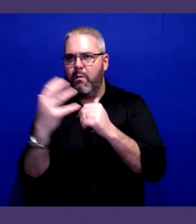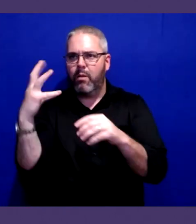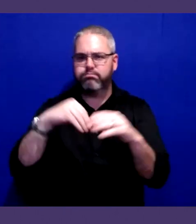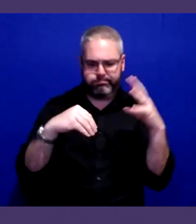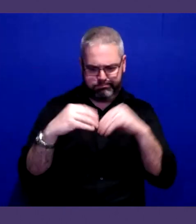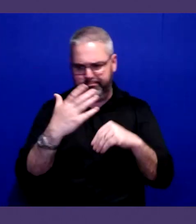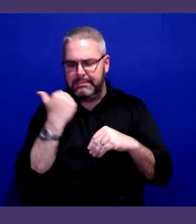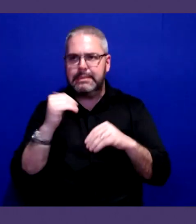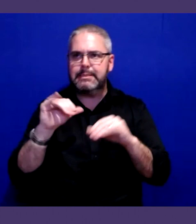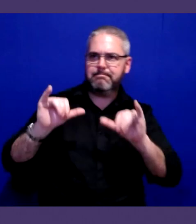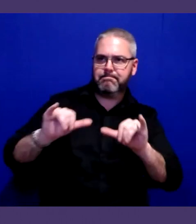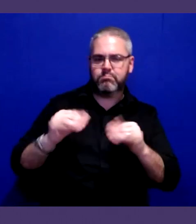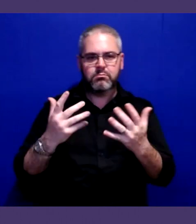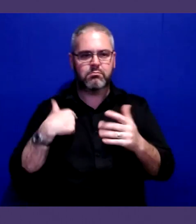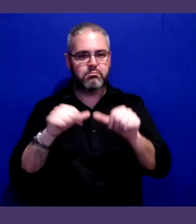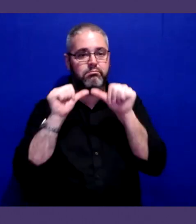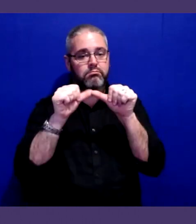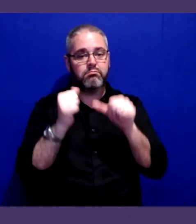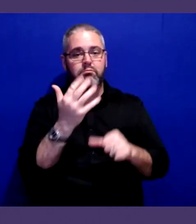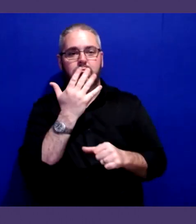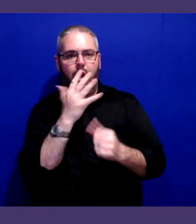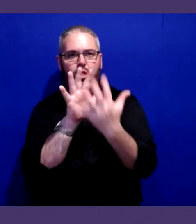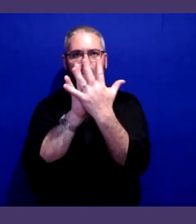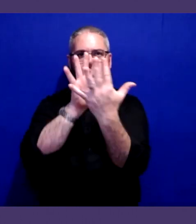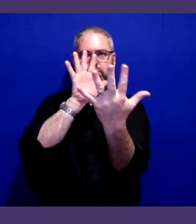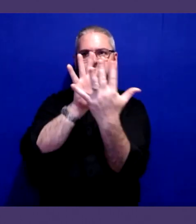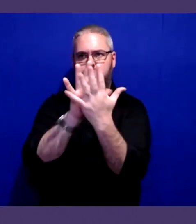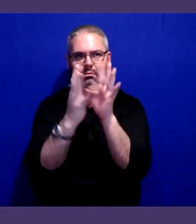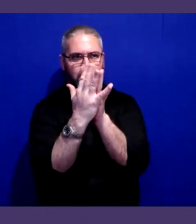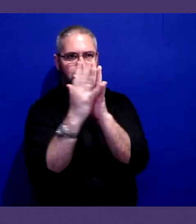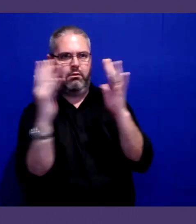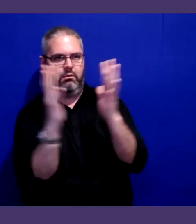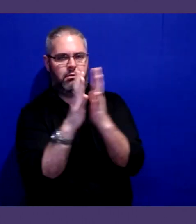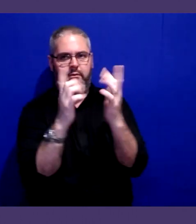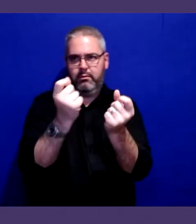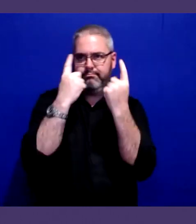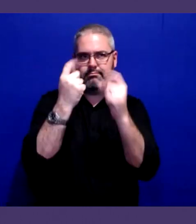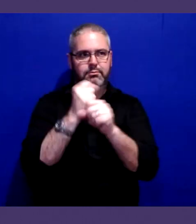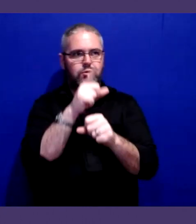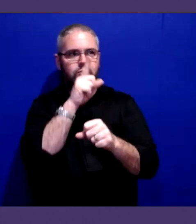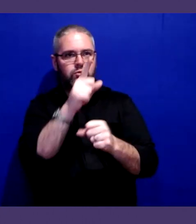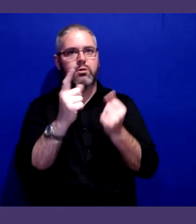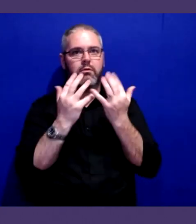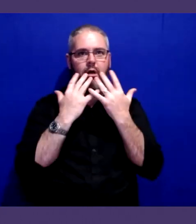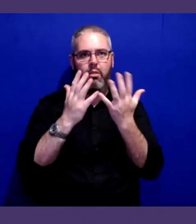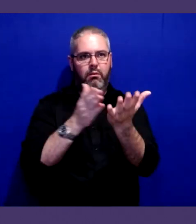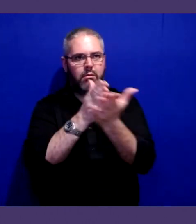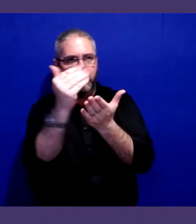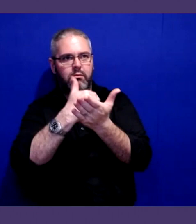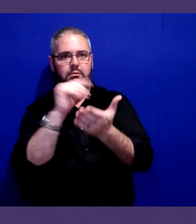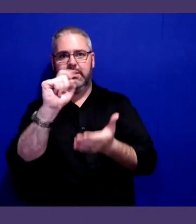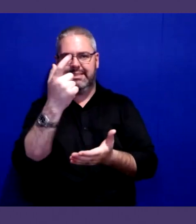using color contrast tools to make sure that my color and my texts are readable against each other.